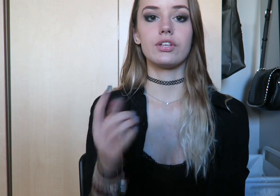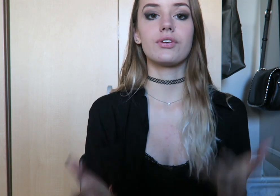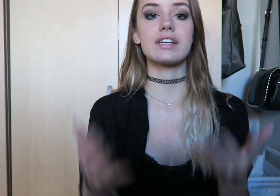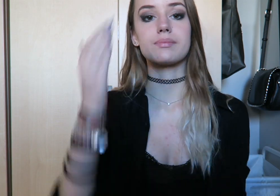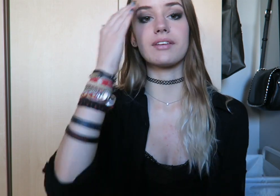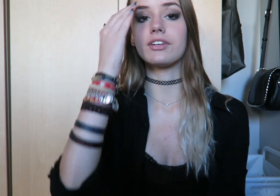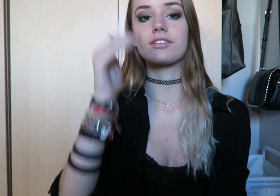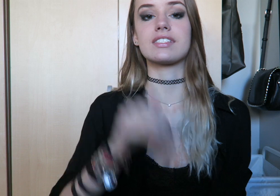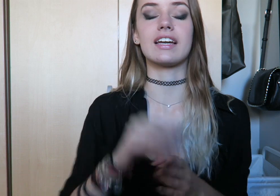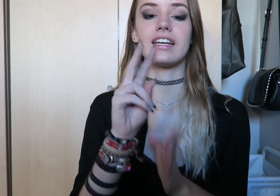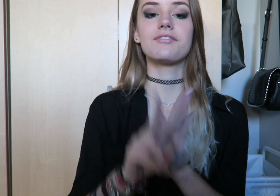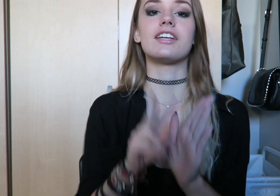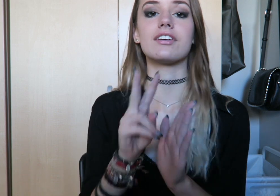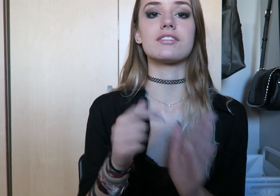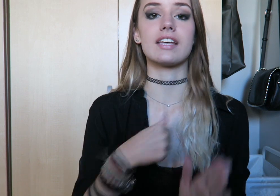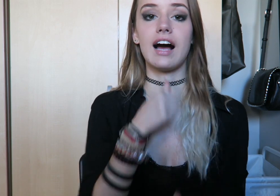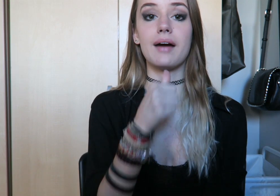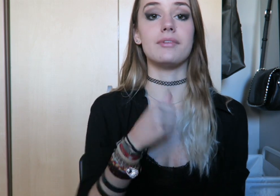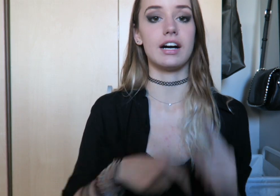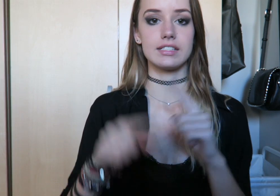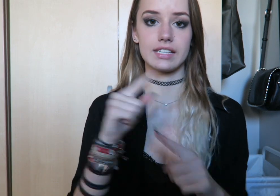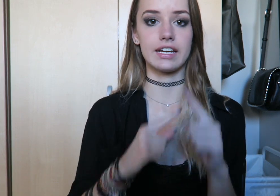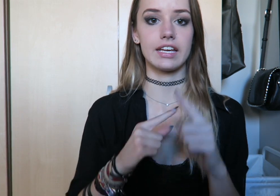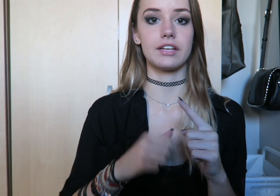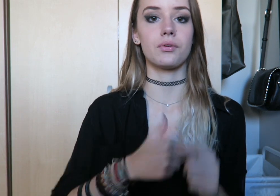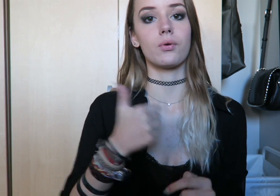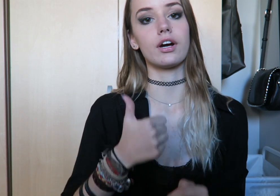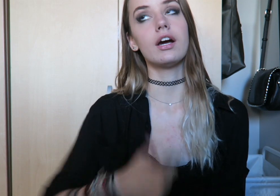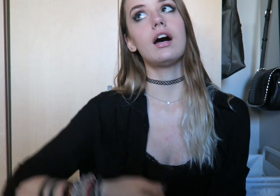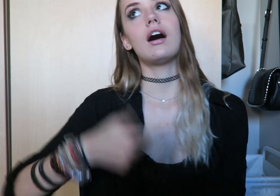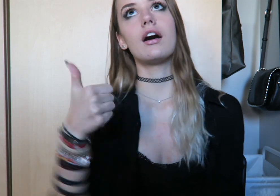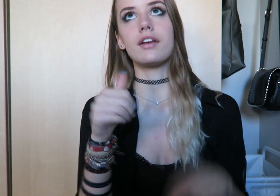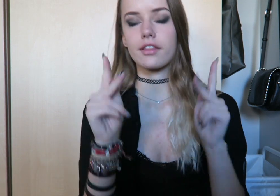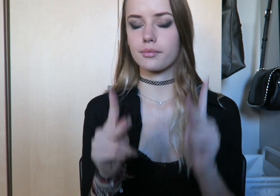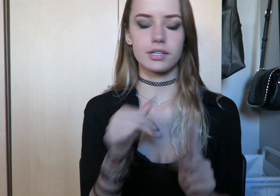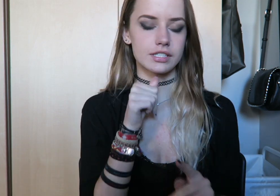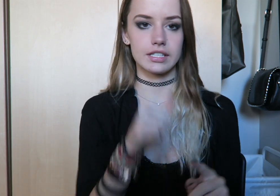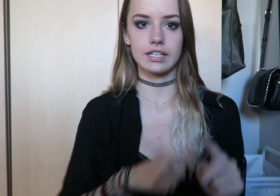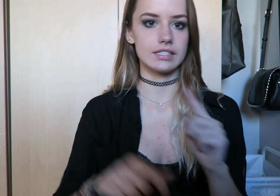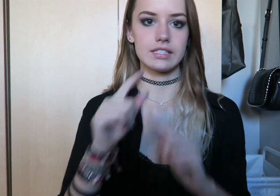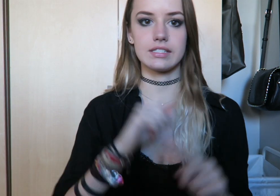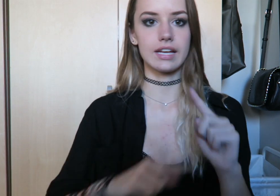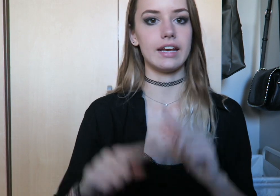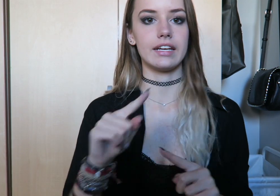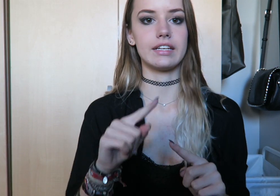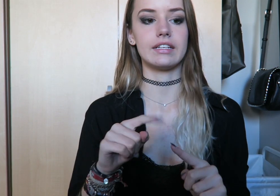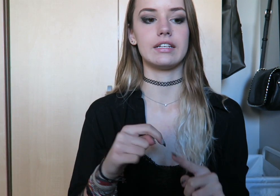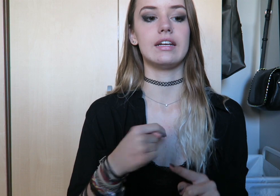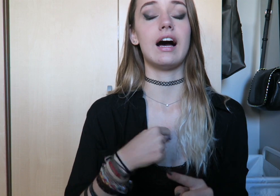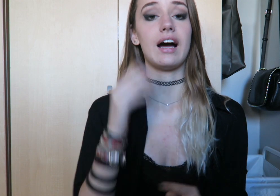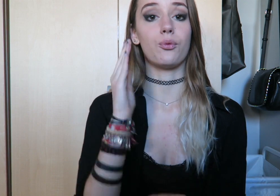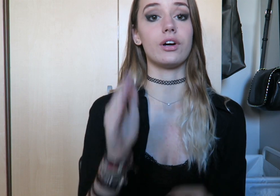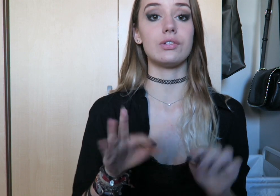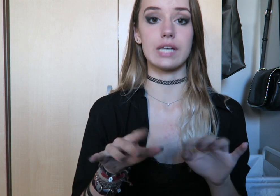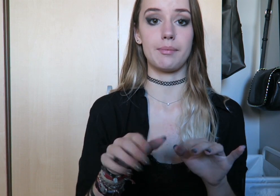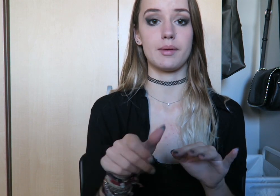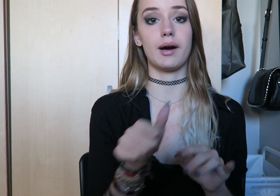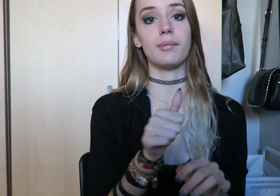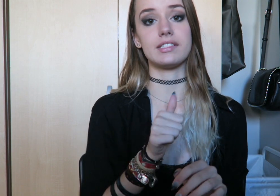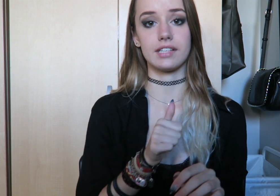You guys may have noticed that in videos that I'm not signing in or another person isn't signing in I will type them out myself,